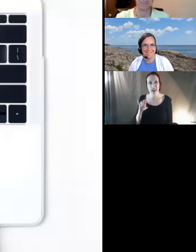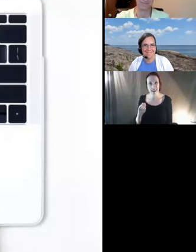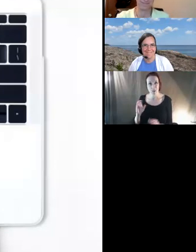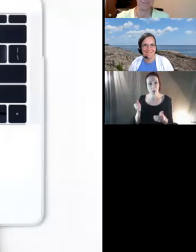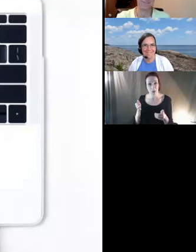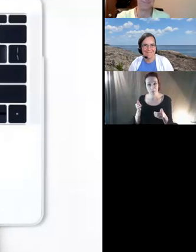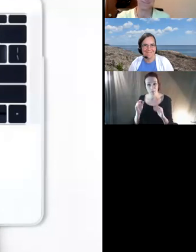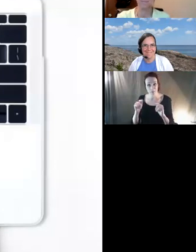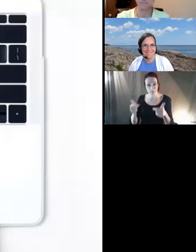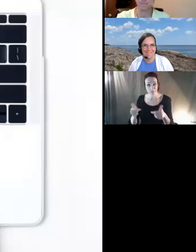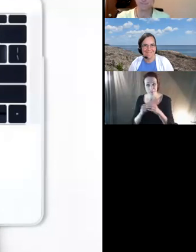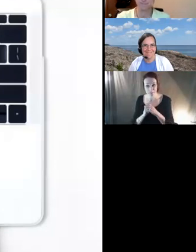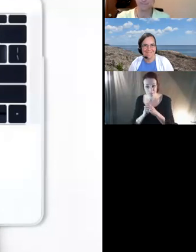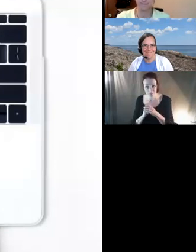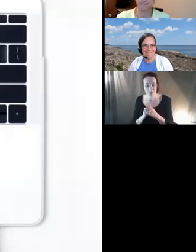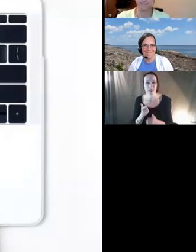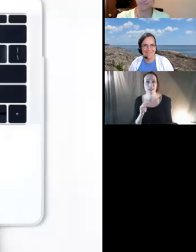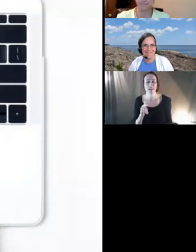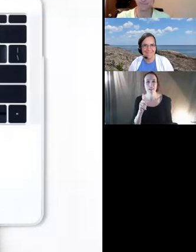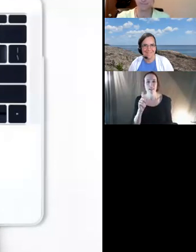Glenda Sims: It is a delight to be here.